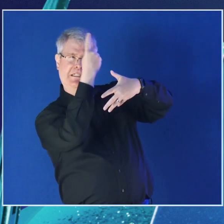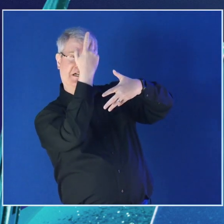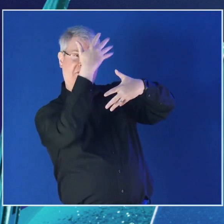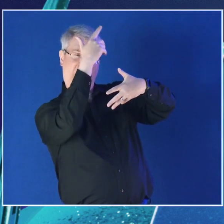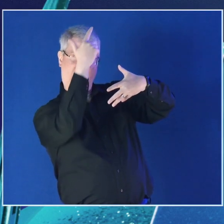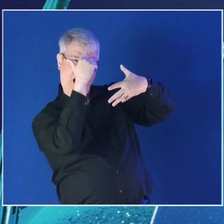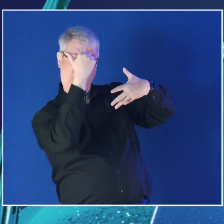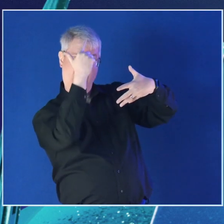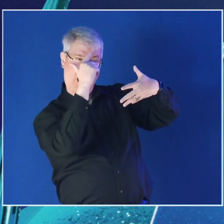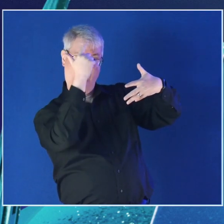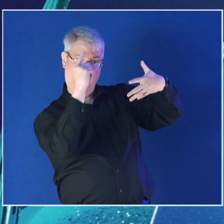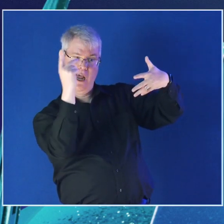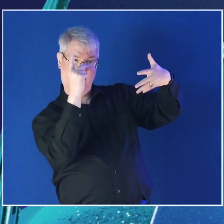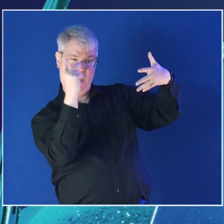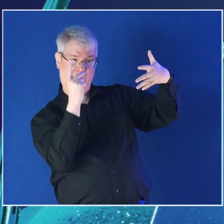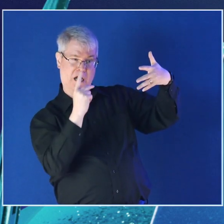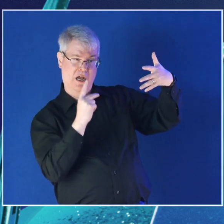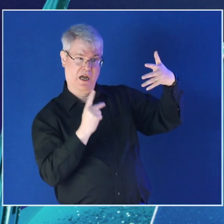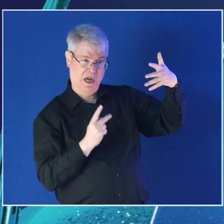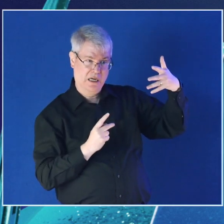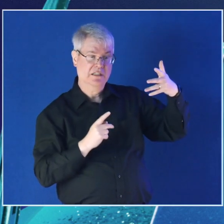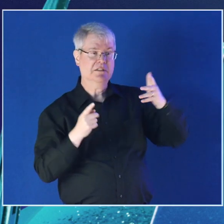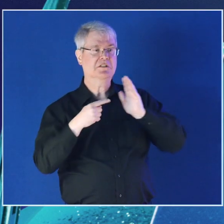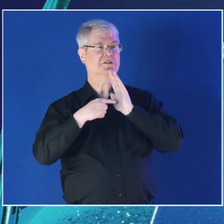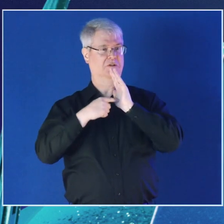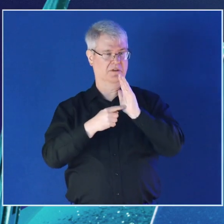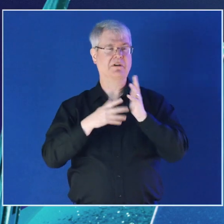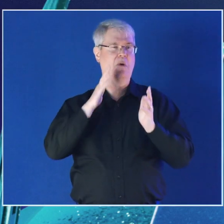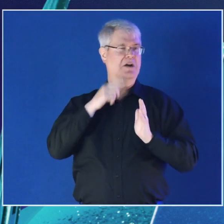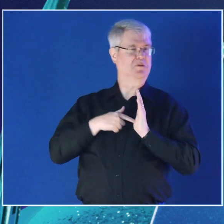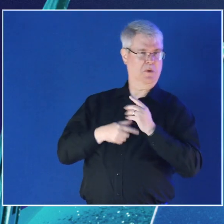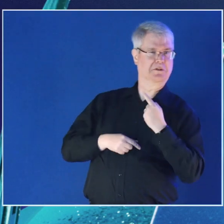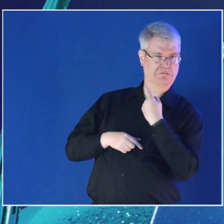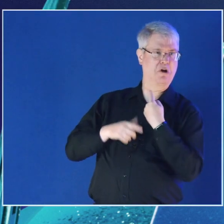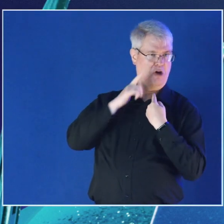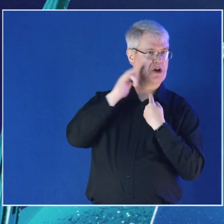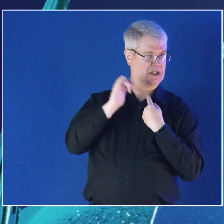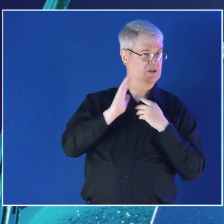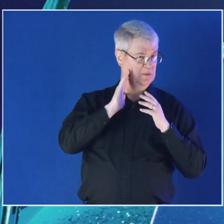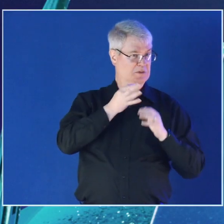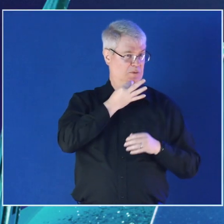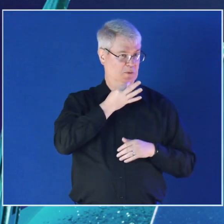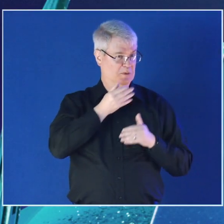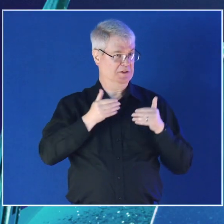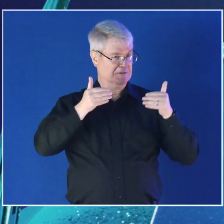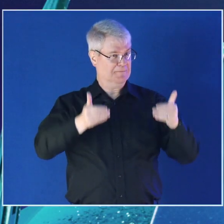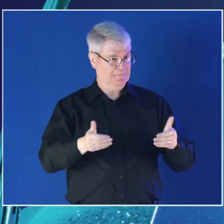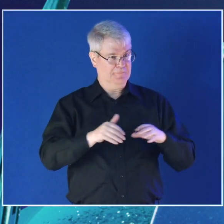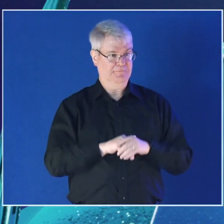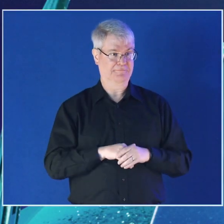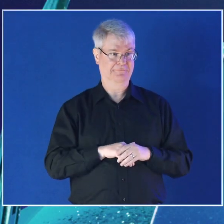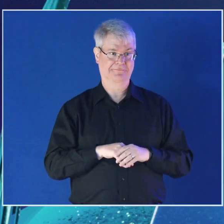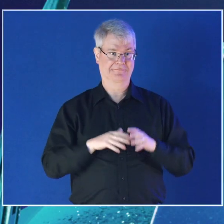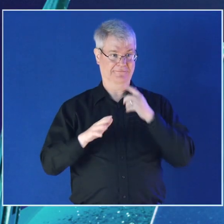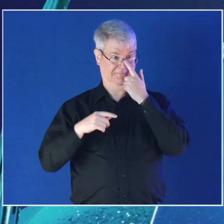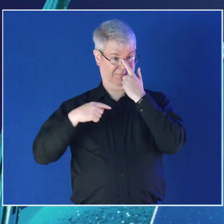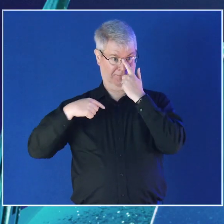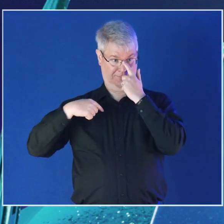Let me share an example with you, Clint. Braille was not in our roadmap this year, and conversations